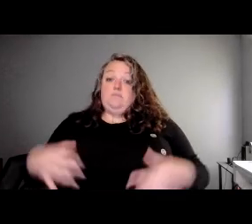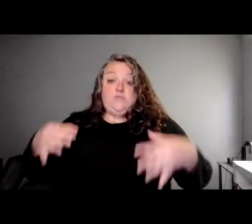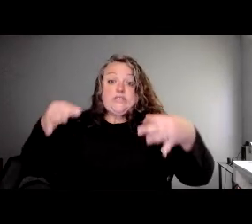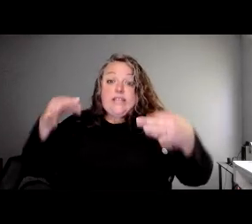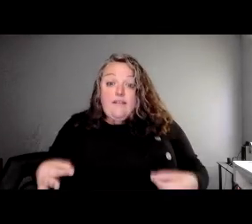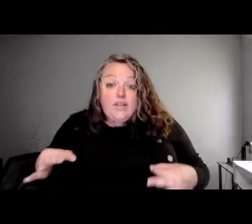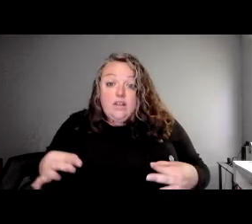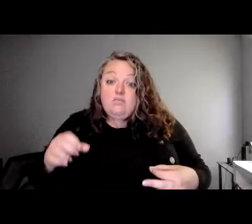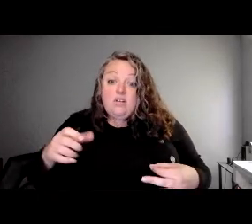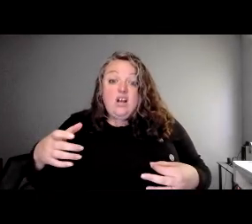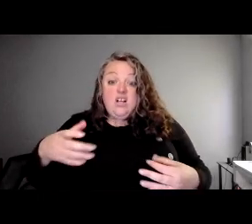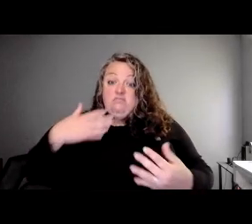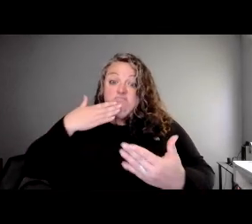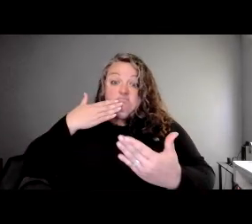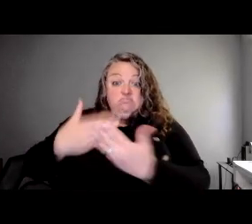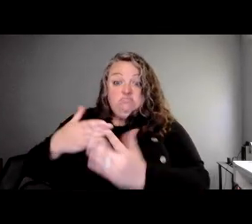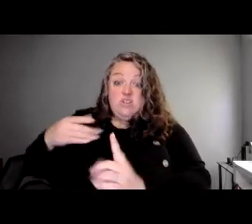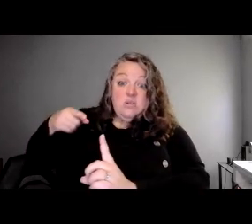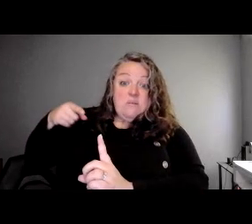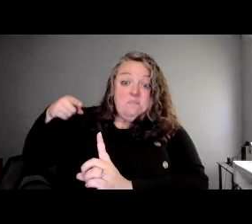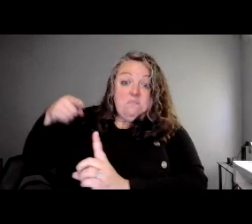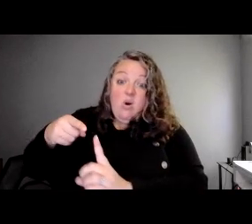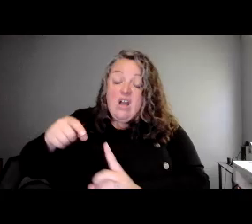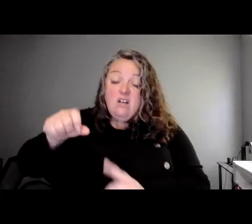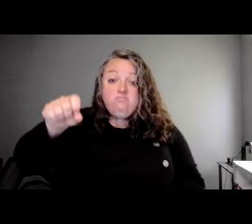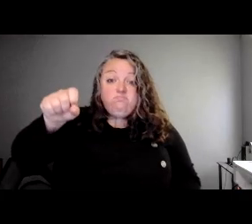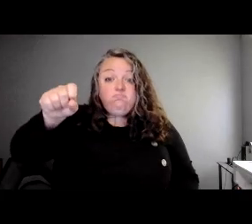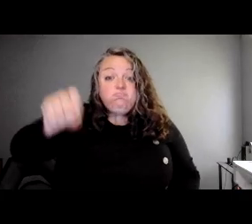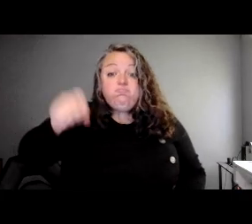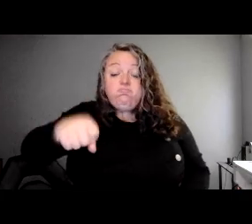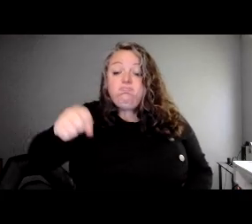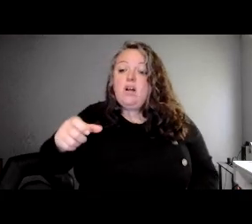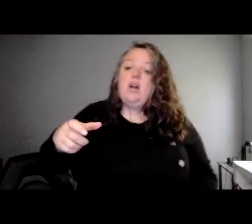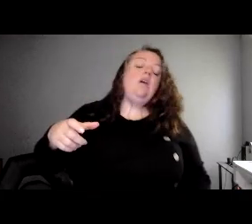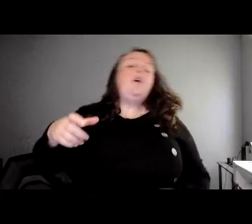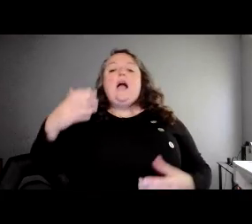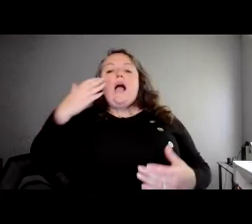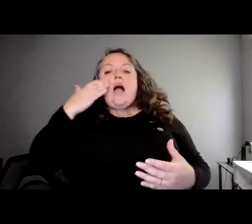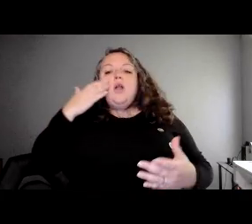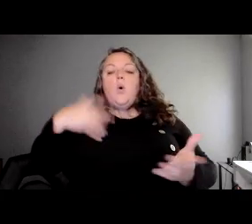No, that's a valid point. Definitely. I know they have published stops with times